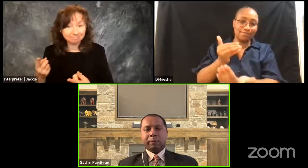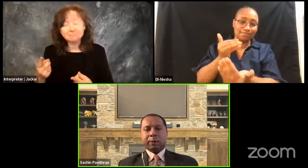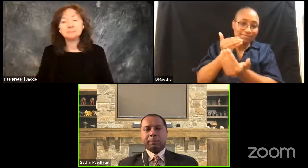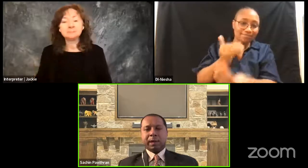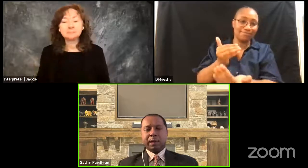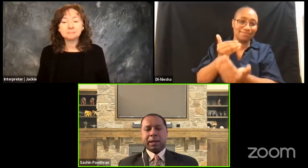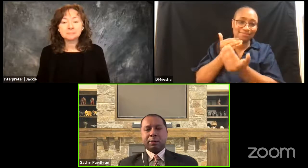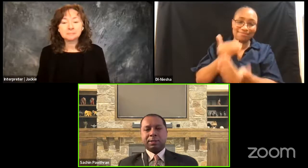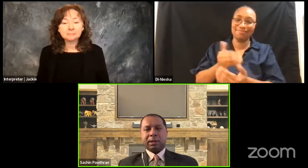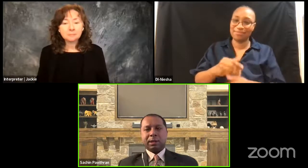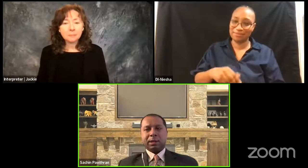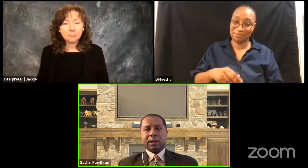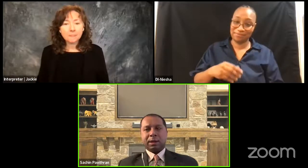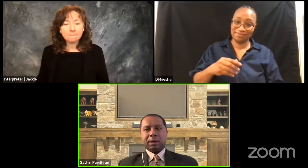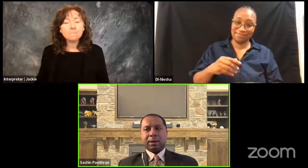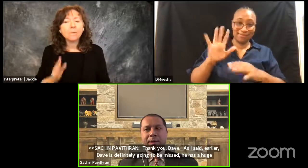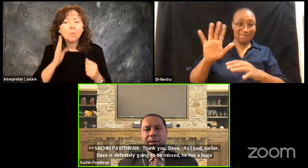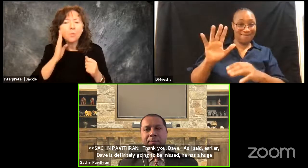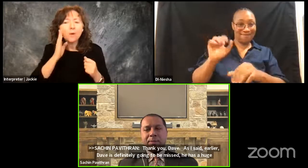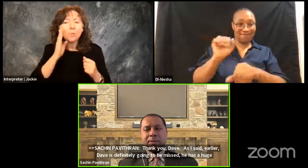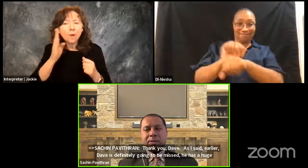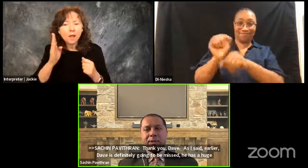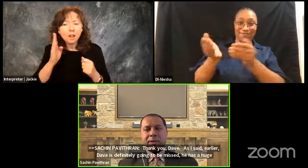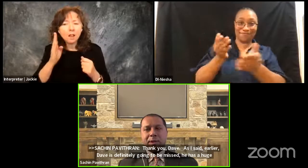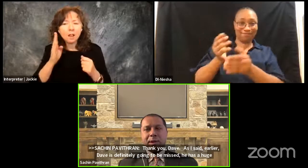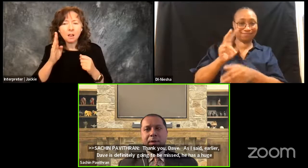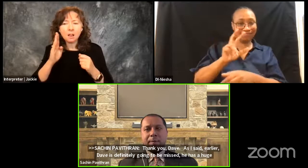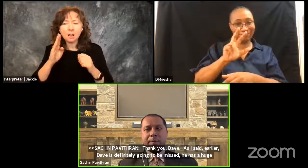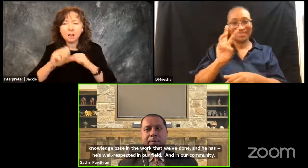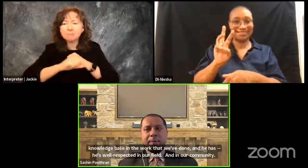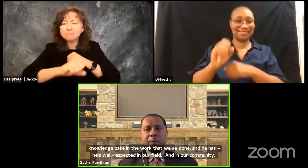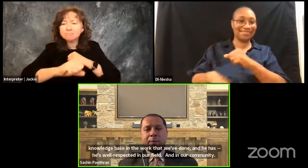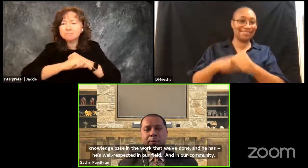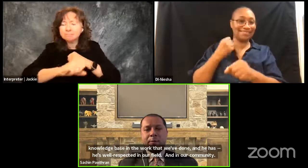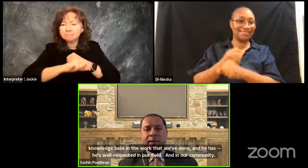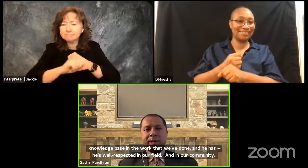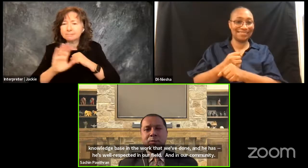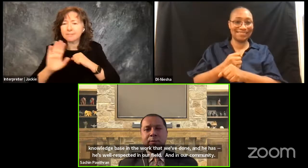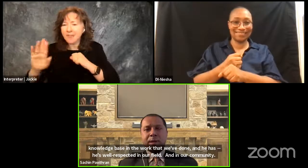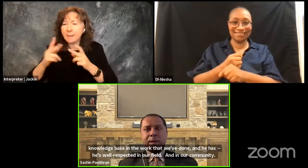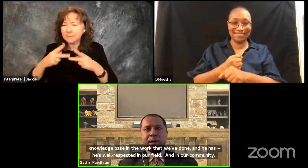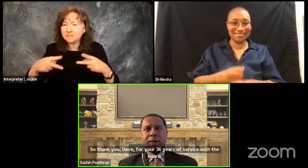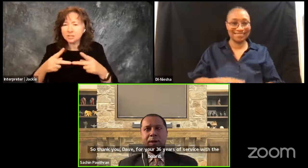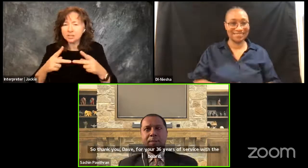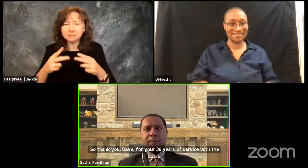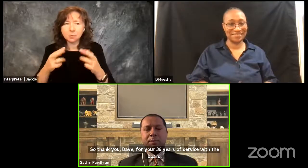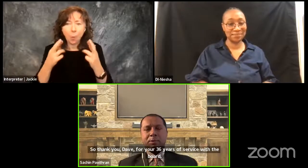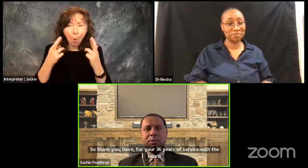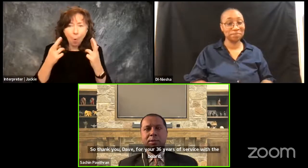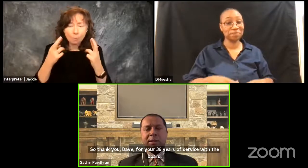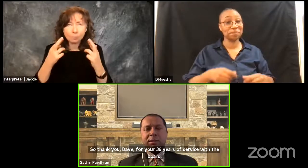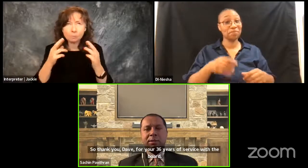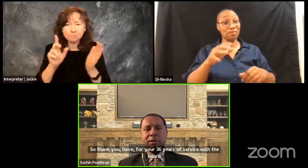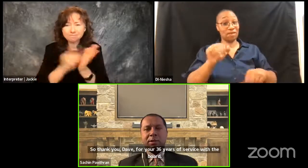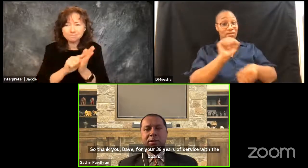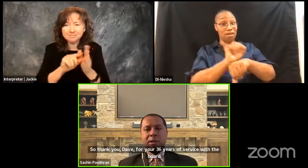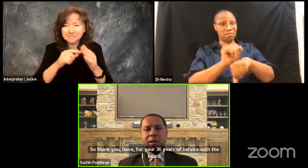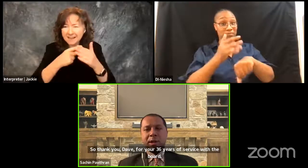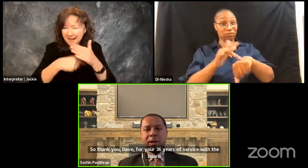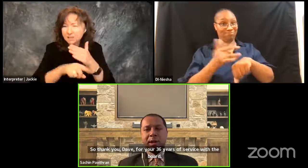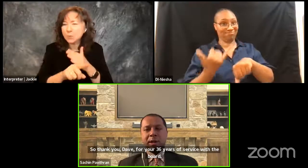We will be announcing the position, hopefully, next week, to start the search.